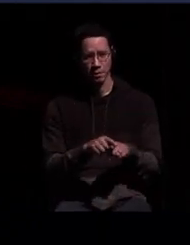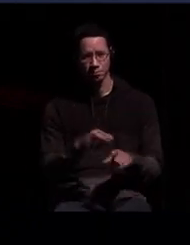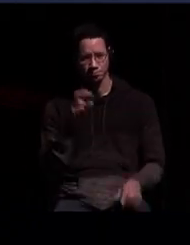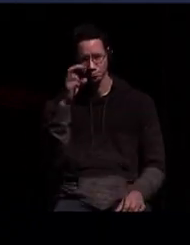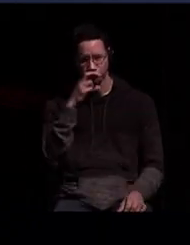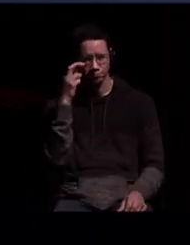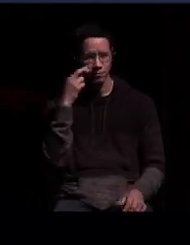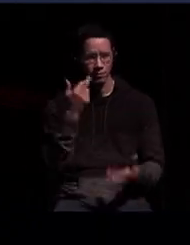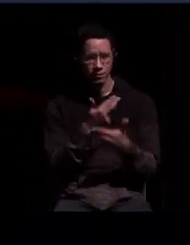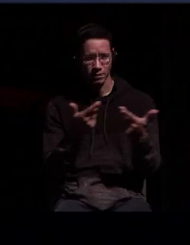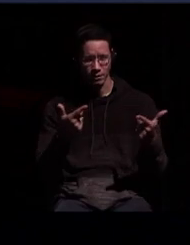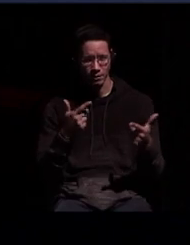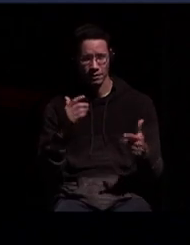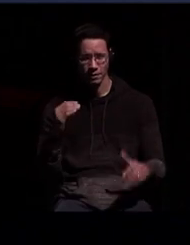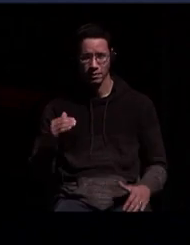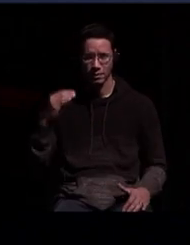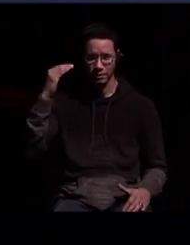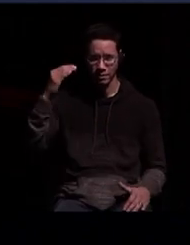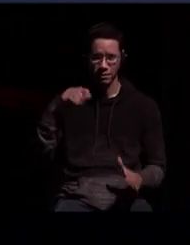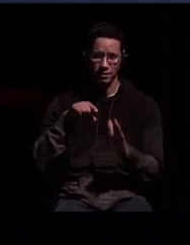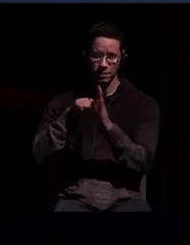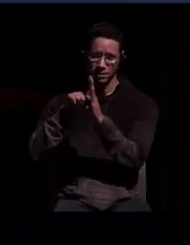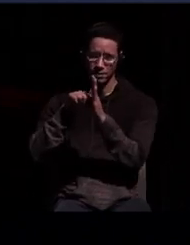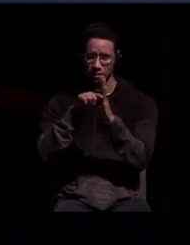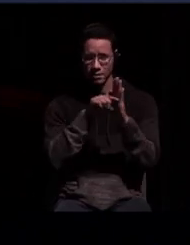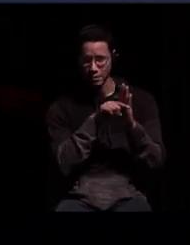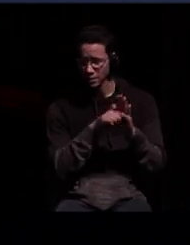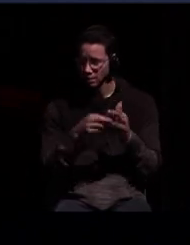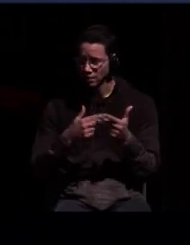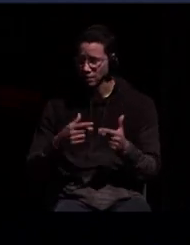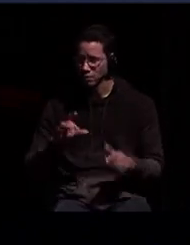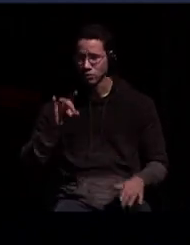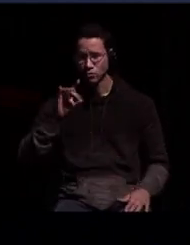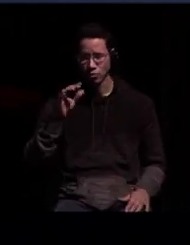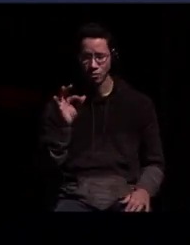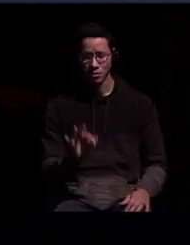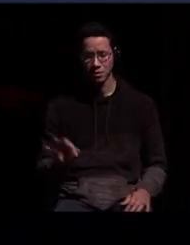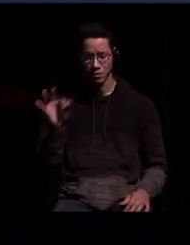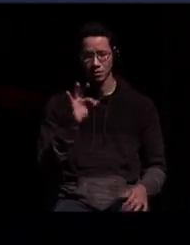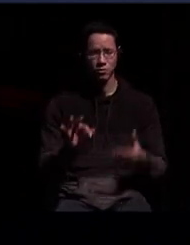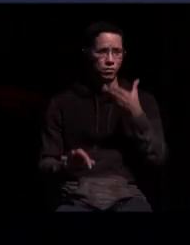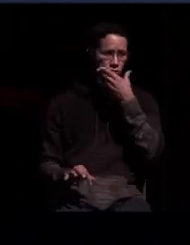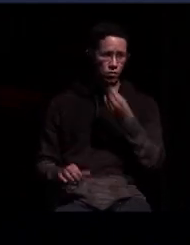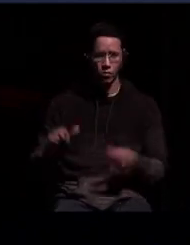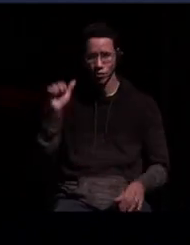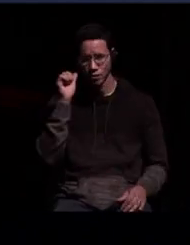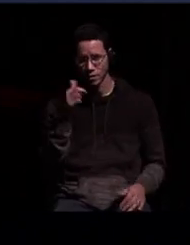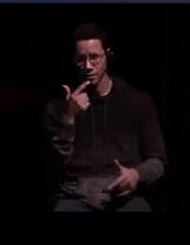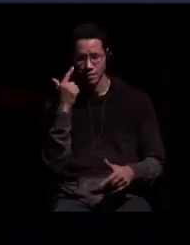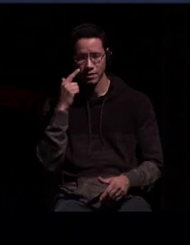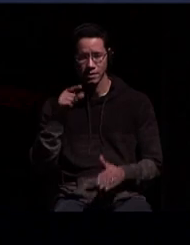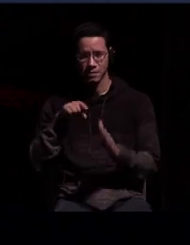that only scholars understand. I want my research to reach out to real people.